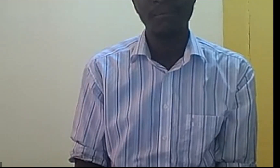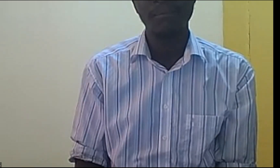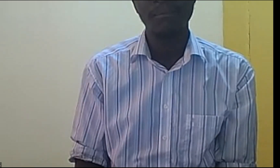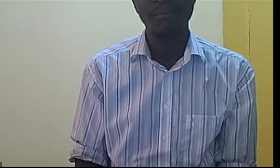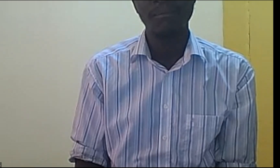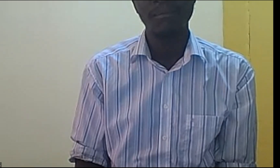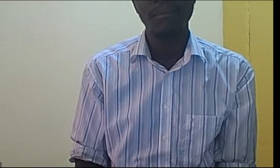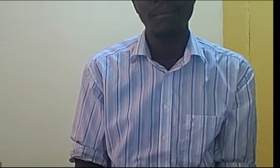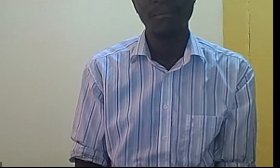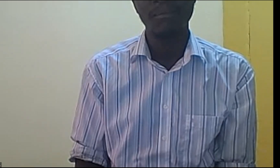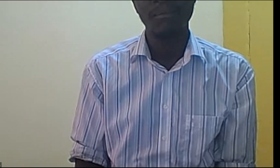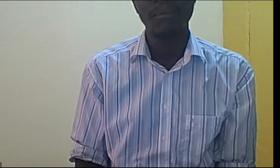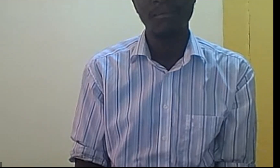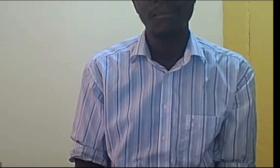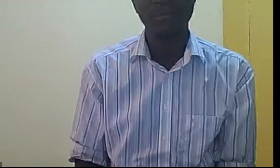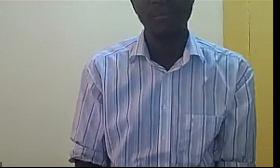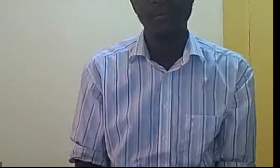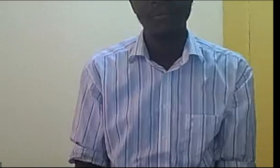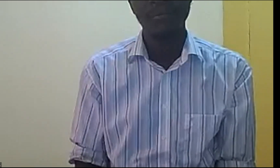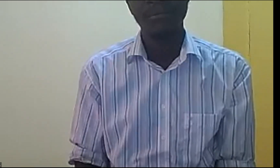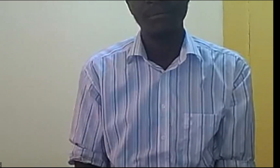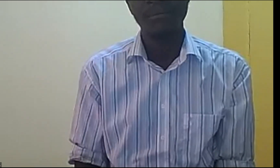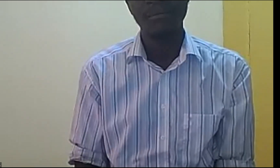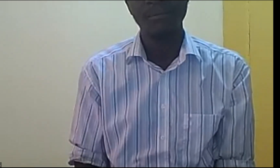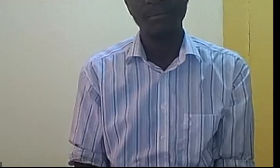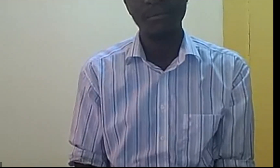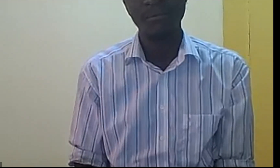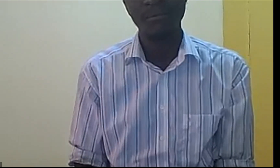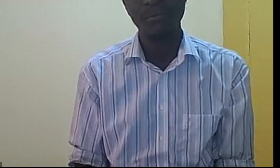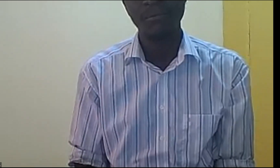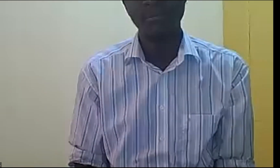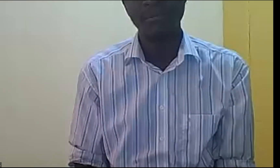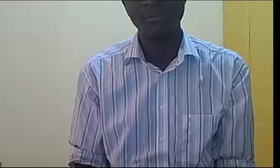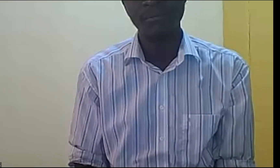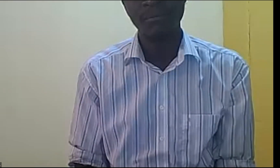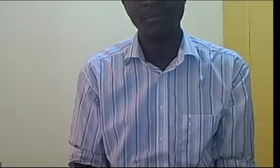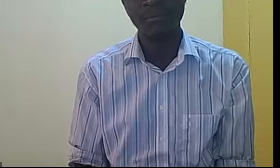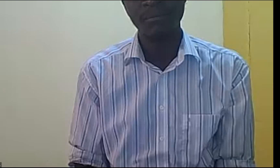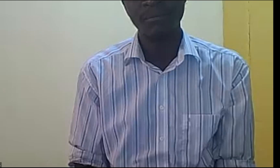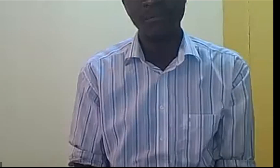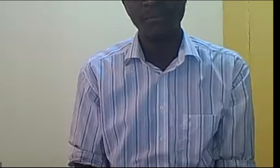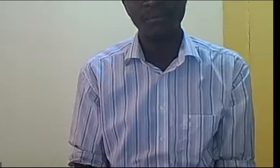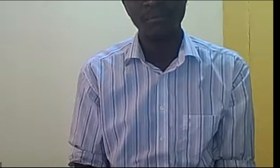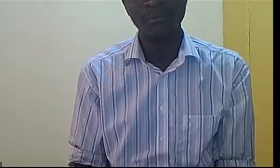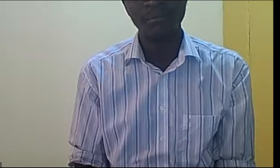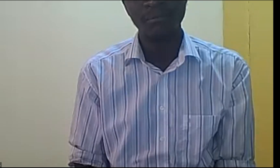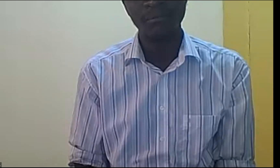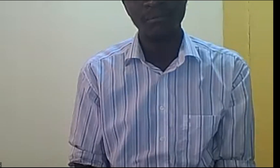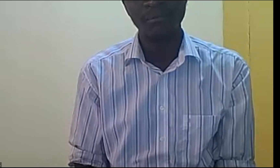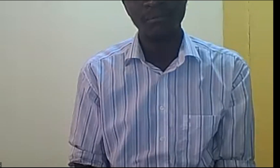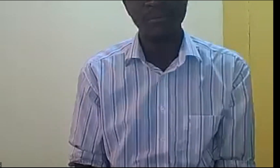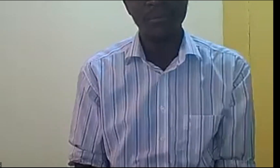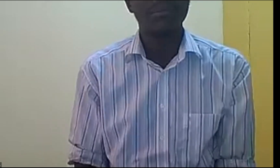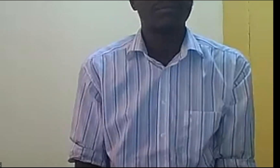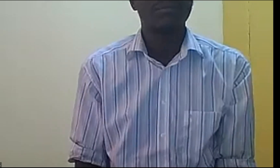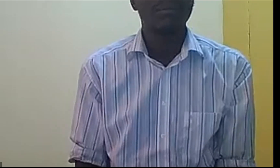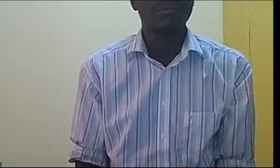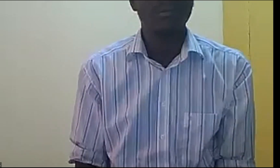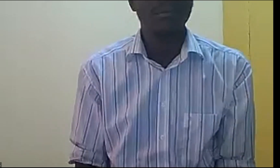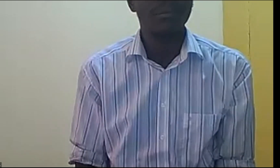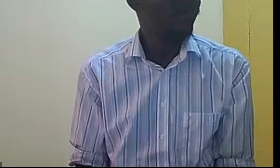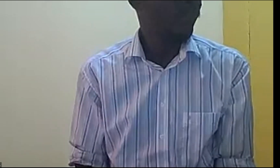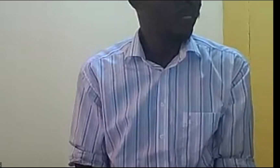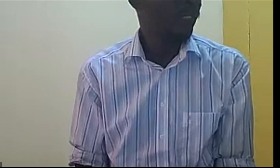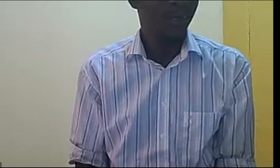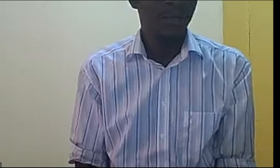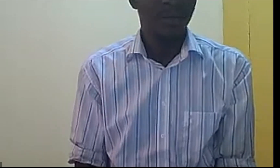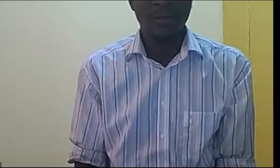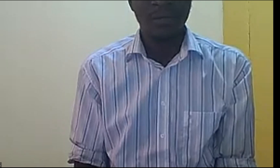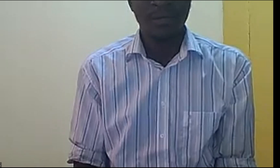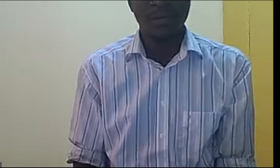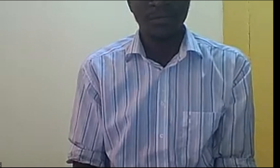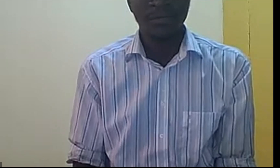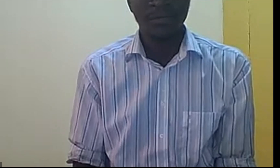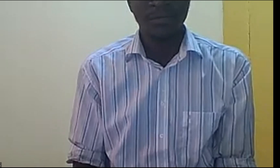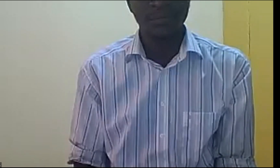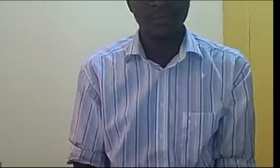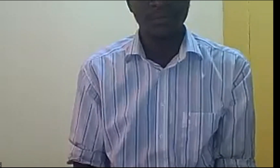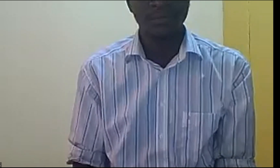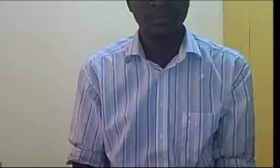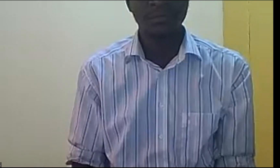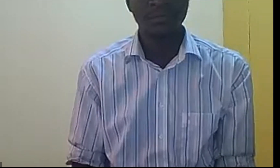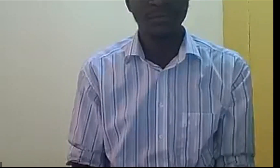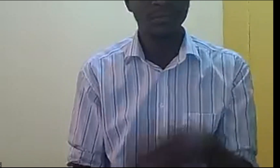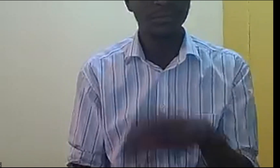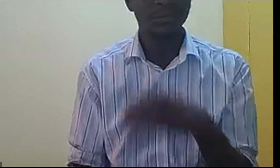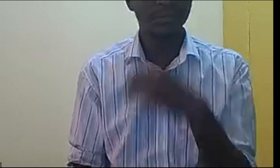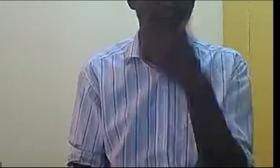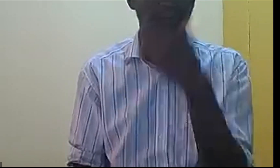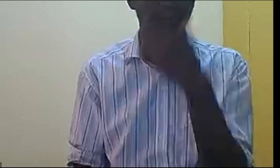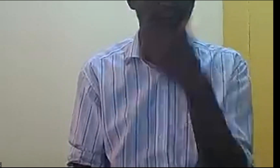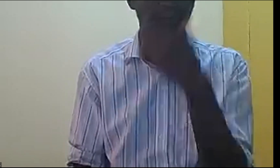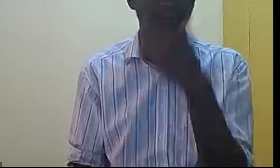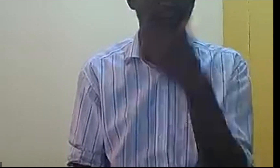Let me, however, start by saying that disability is part of being human, and disability is a human rights and human rights disability, right?